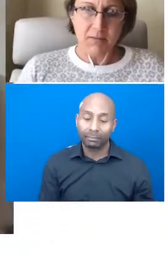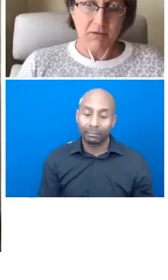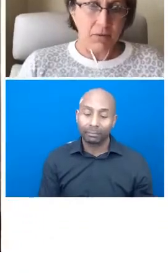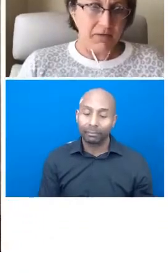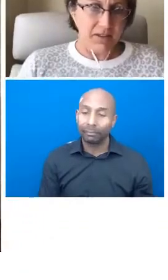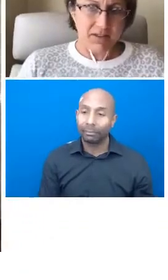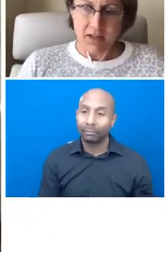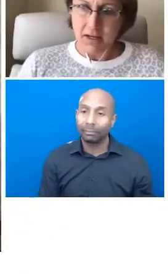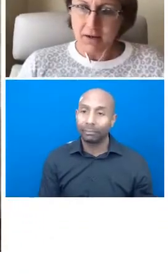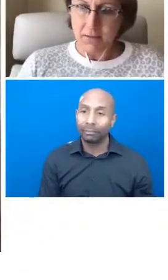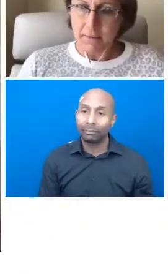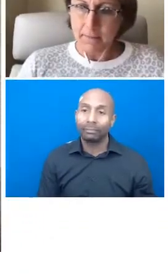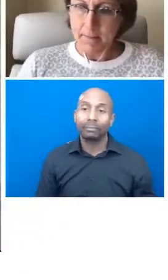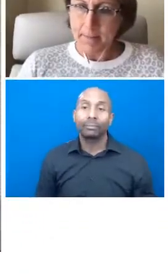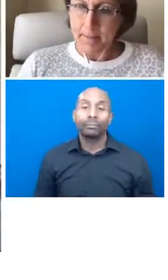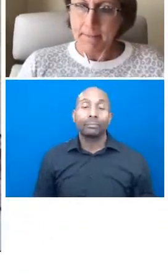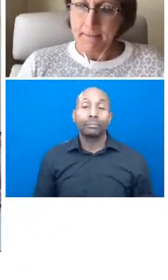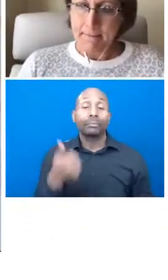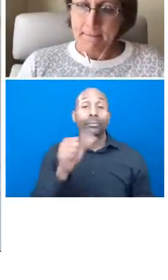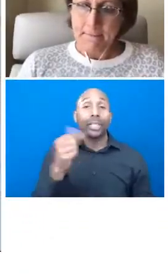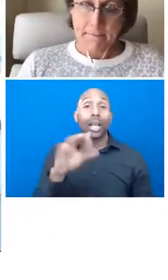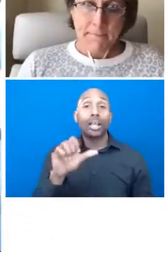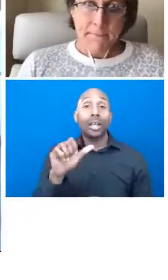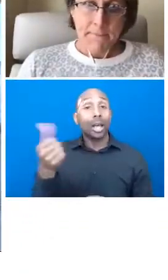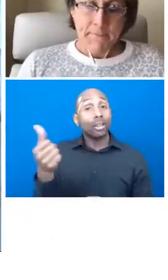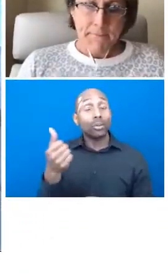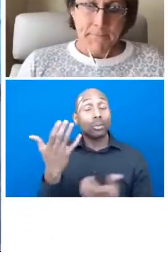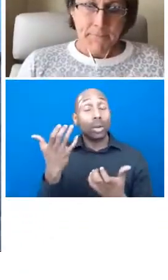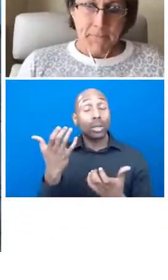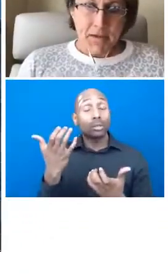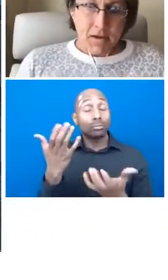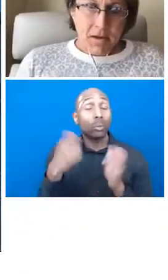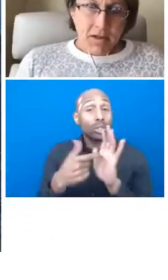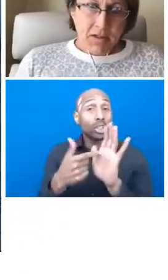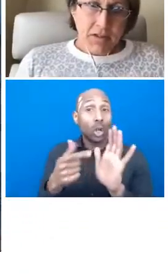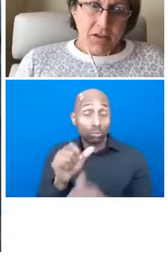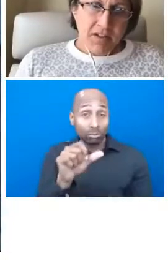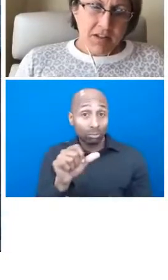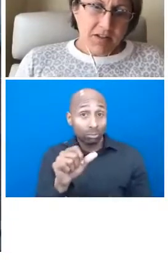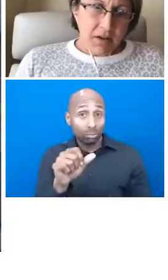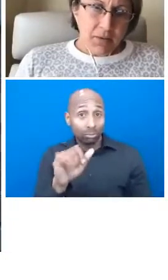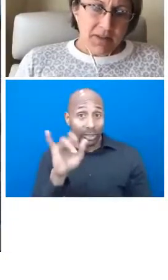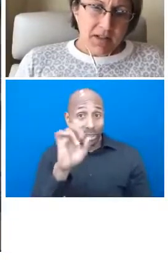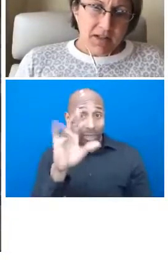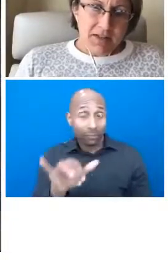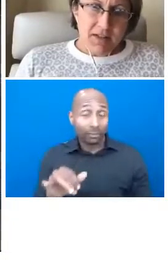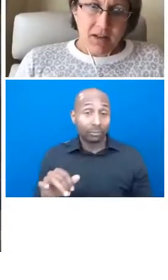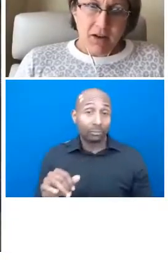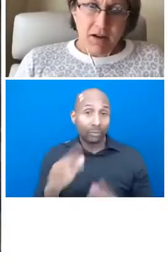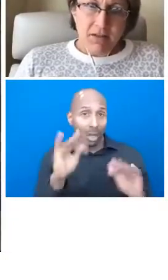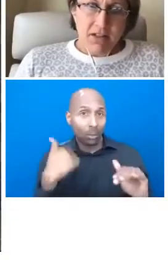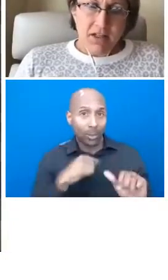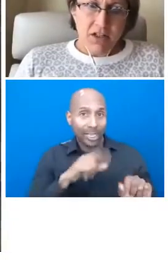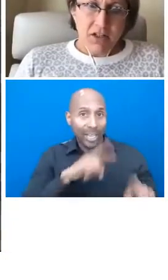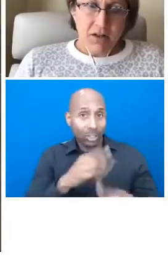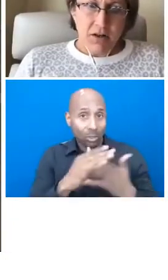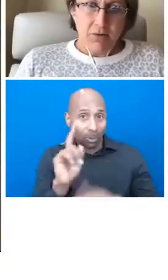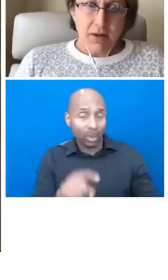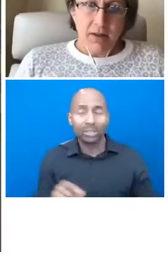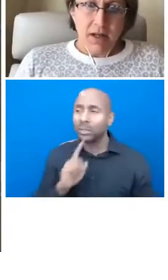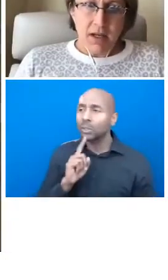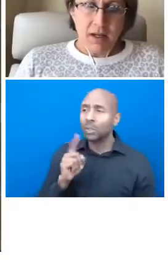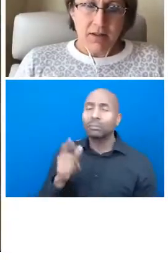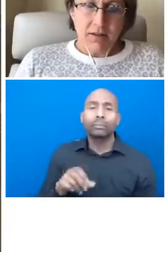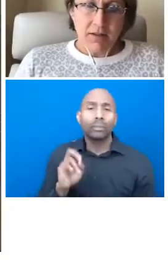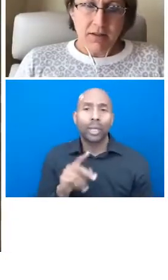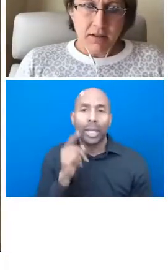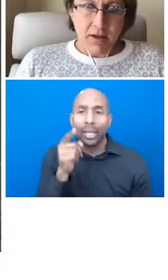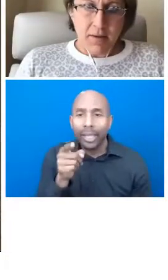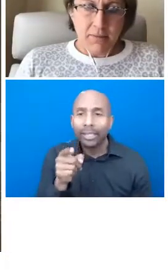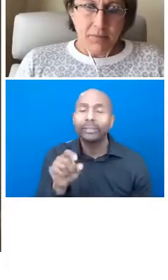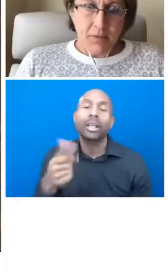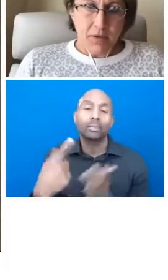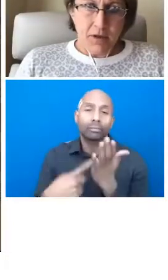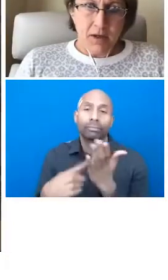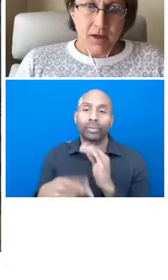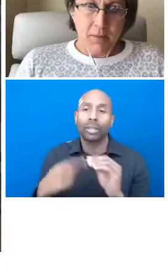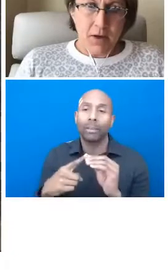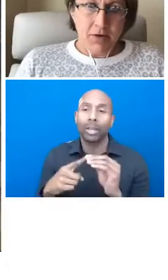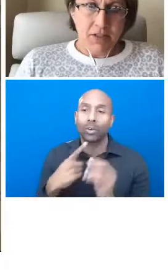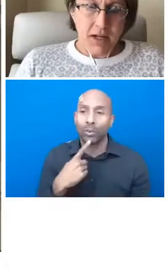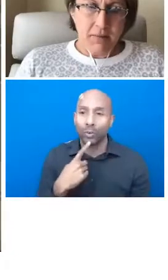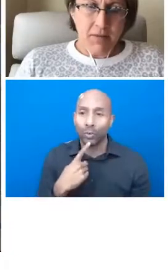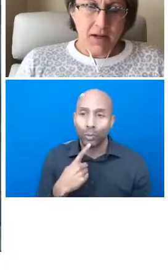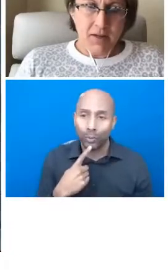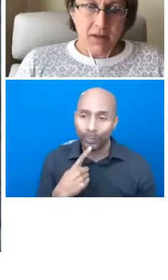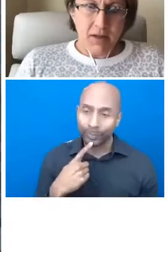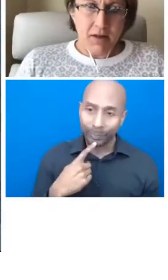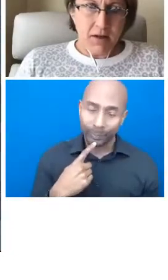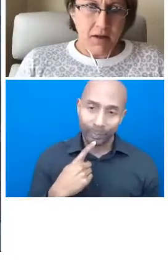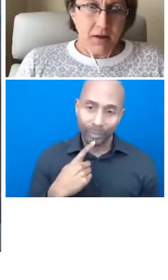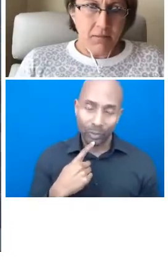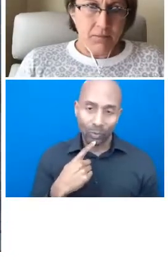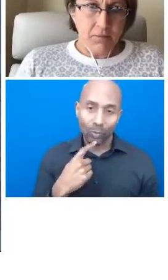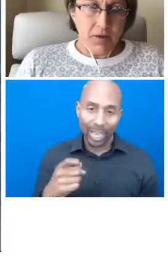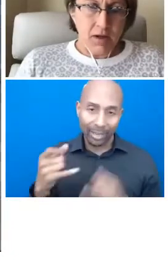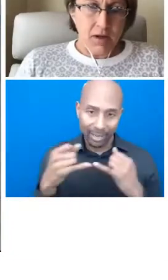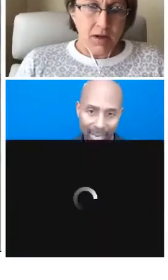So once again, this is another conversation on redlining.